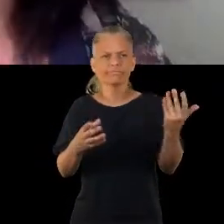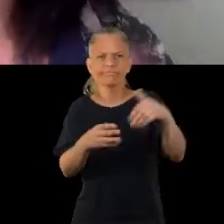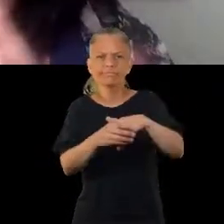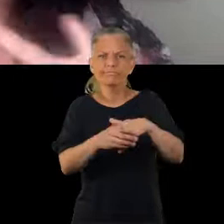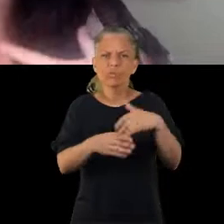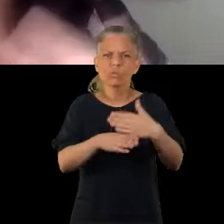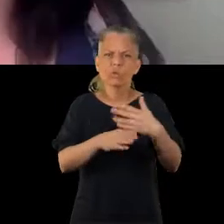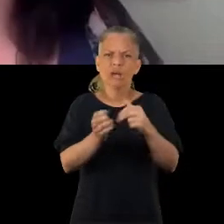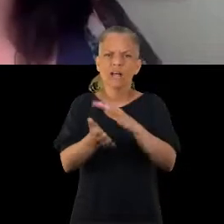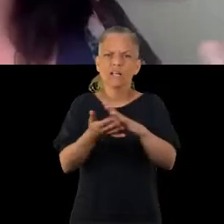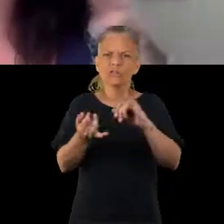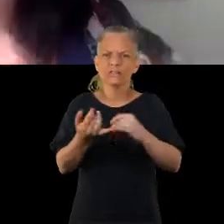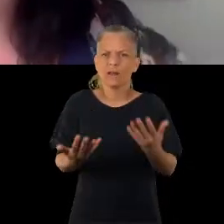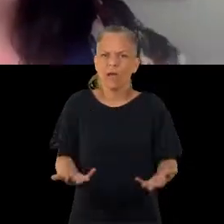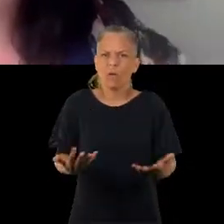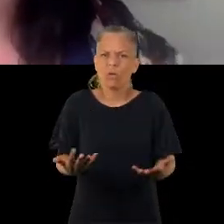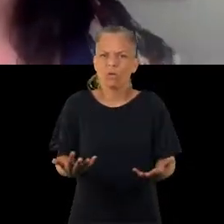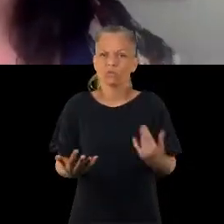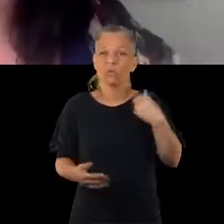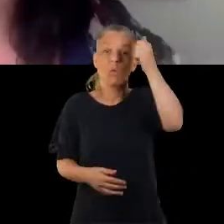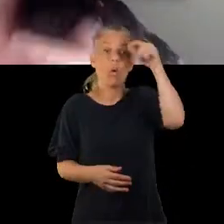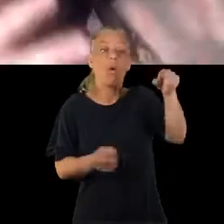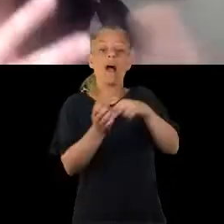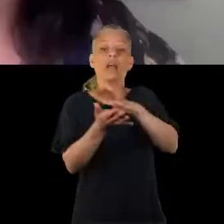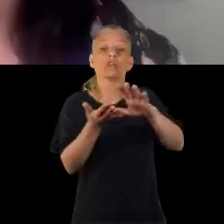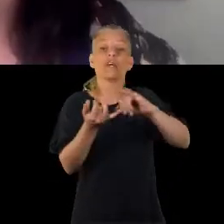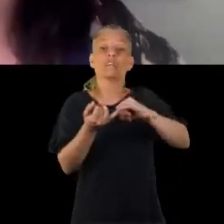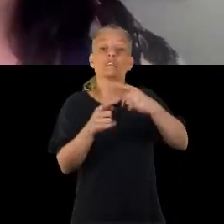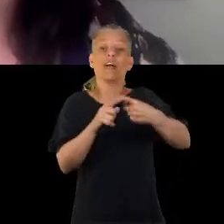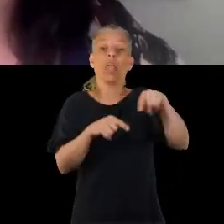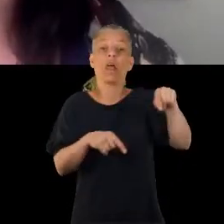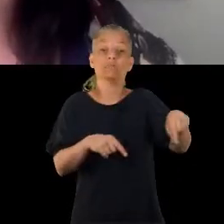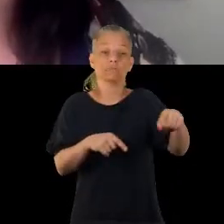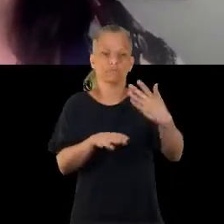already got. Because they’re all, like, their responsibility to the organisation is all the